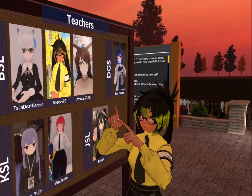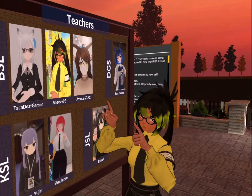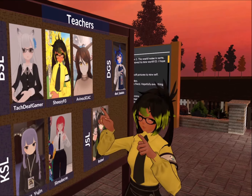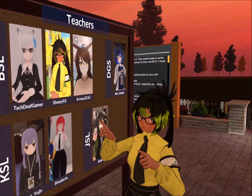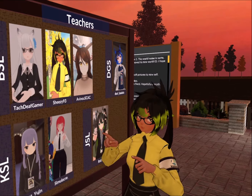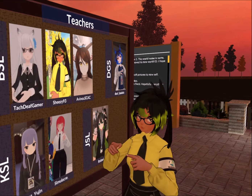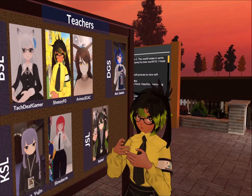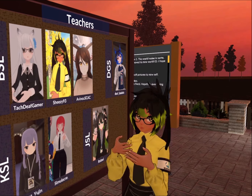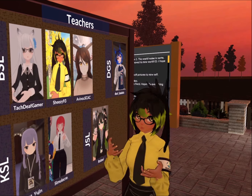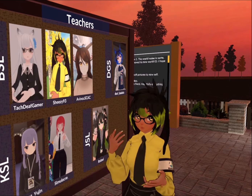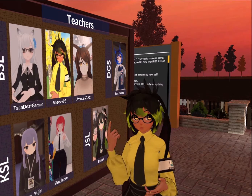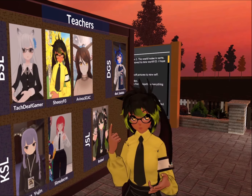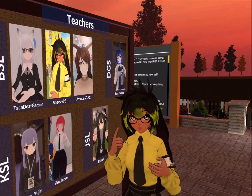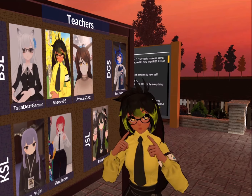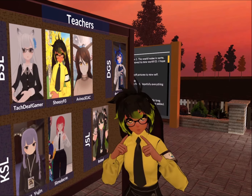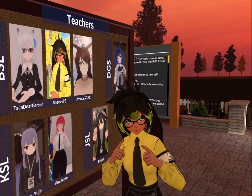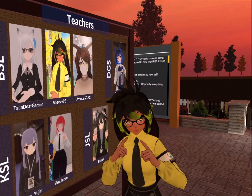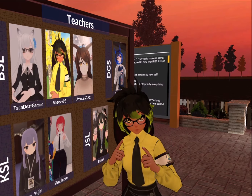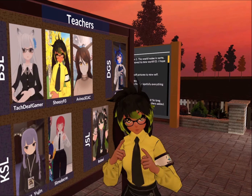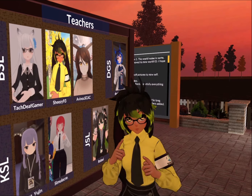This board shows the teachers